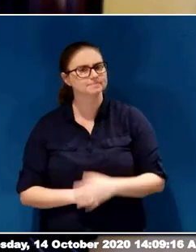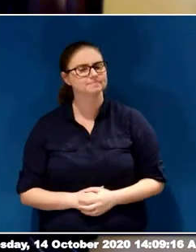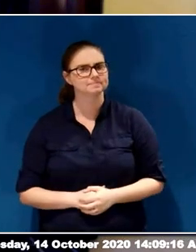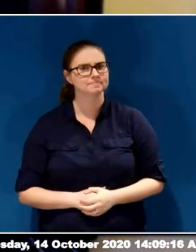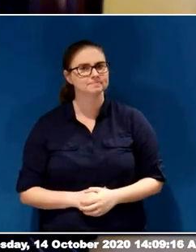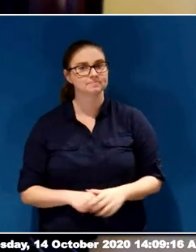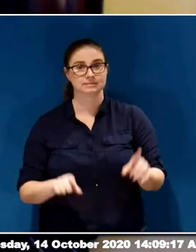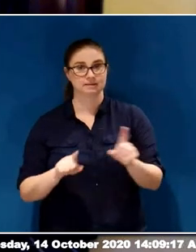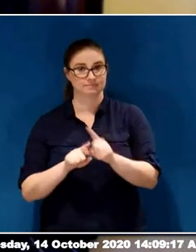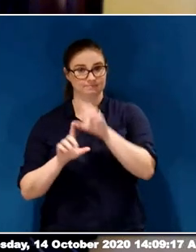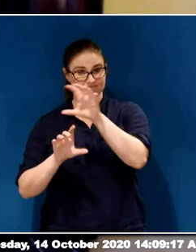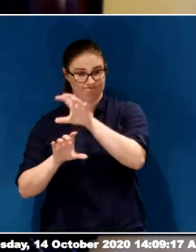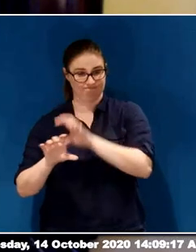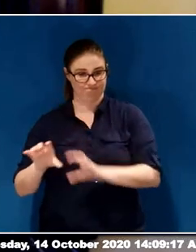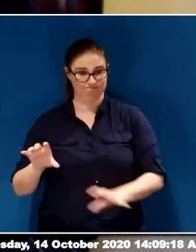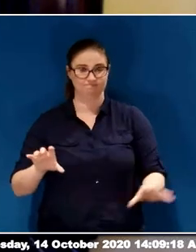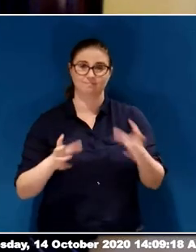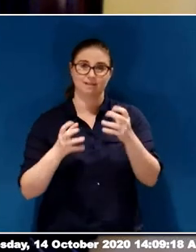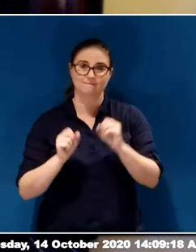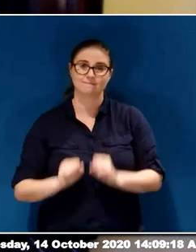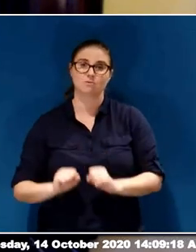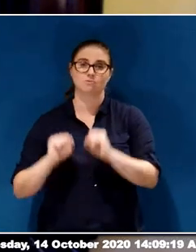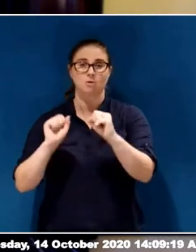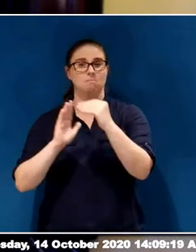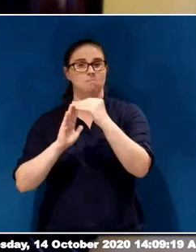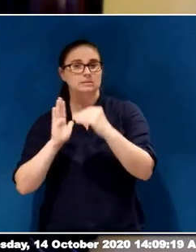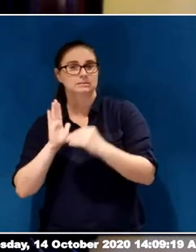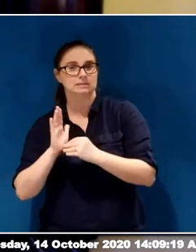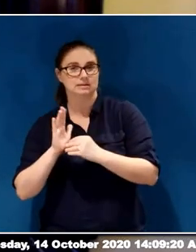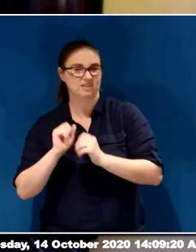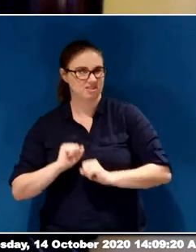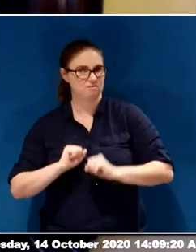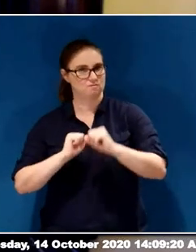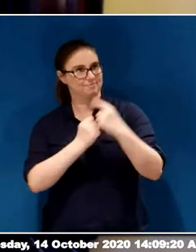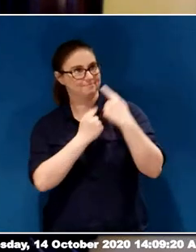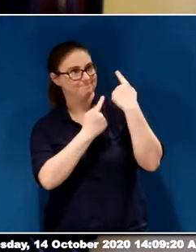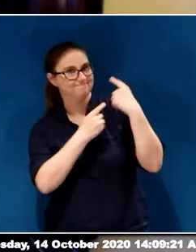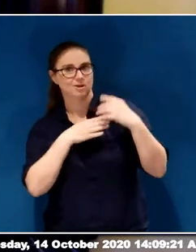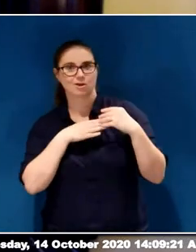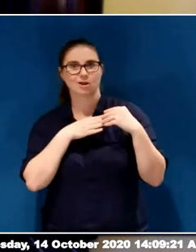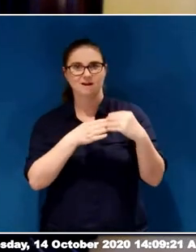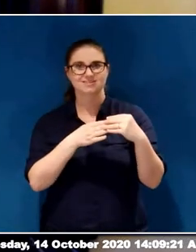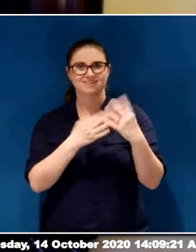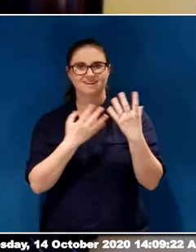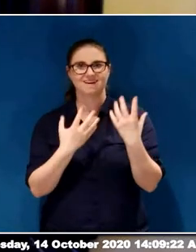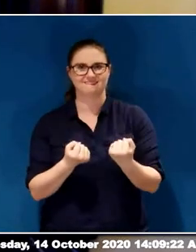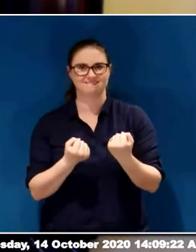regarding this, which means there's a lack of clarity and a lack of consistency across the country.